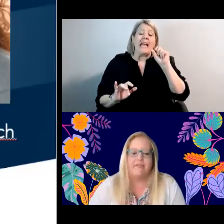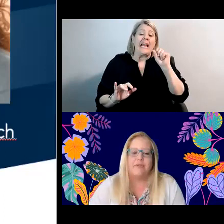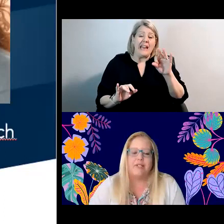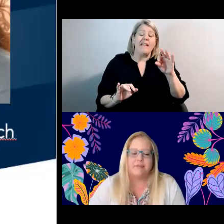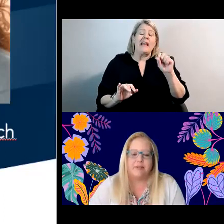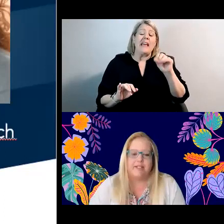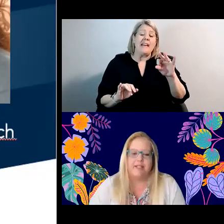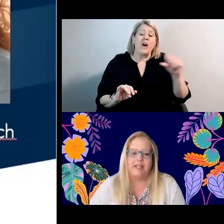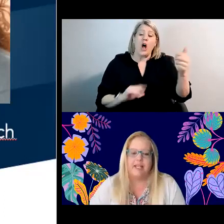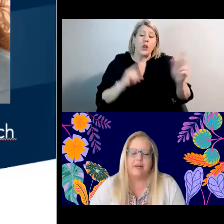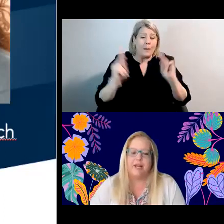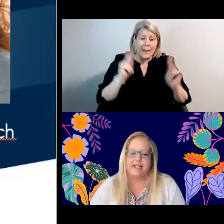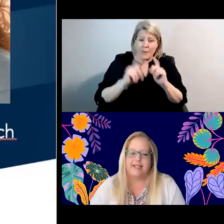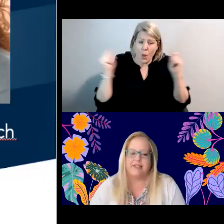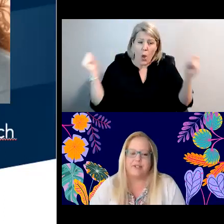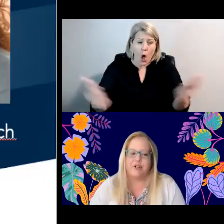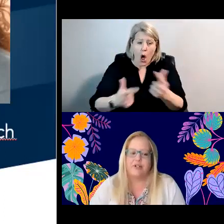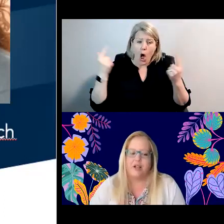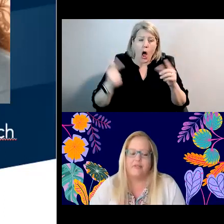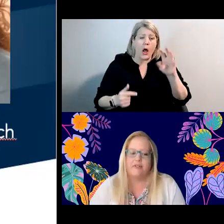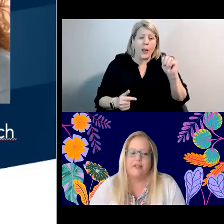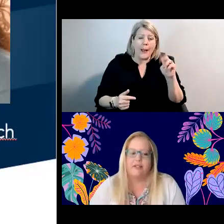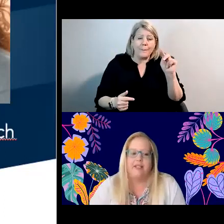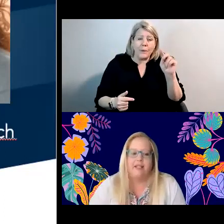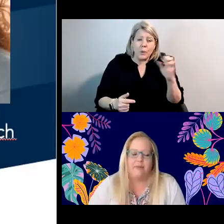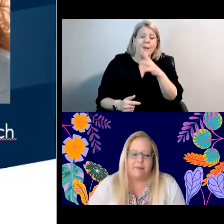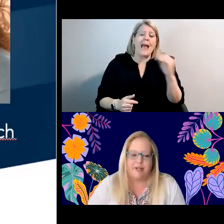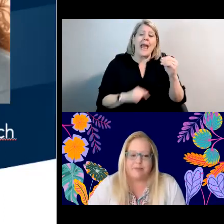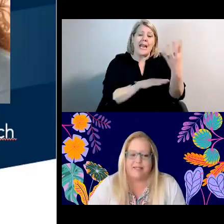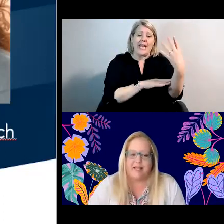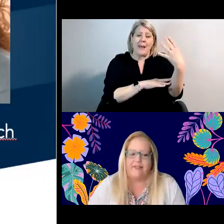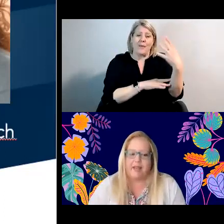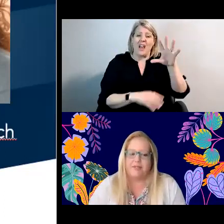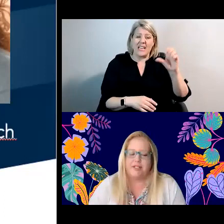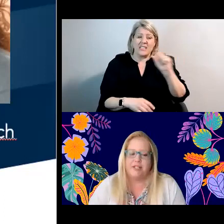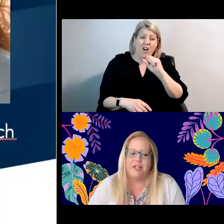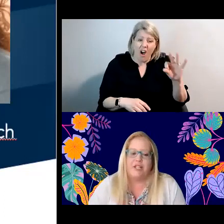everyone is muted and camera access is turned off. The webinar's being live-captioned.